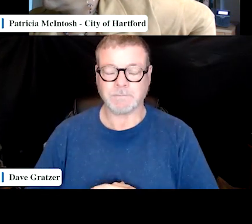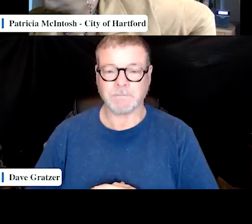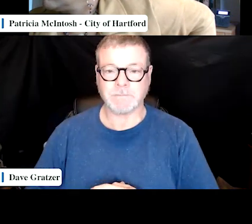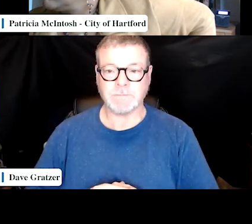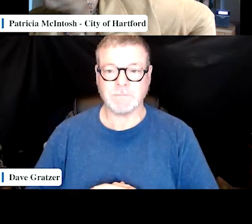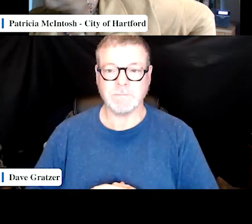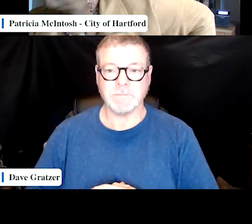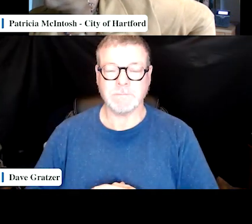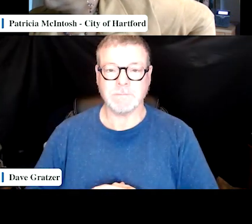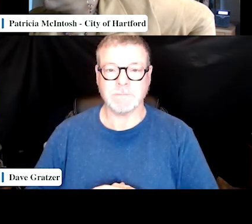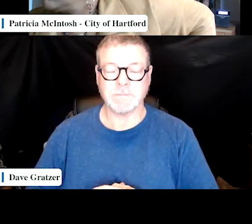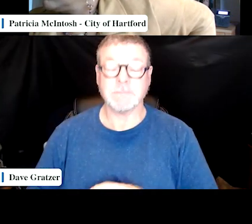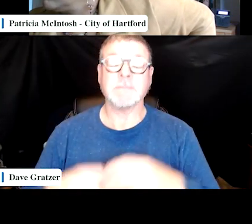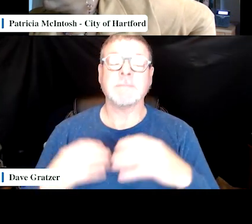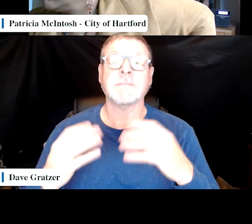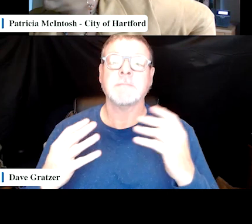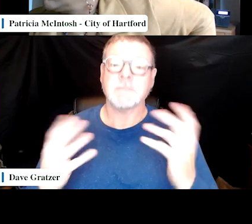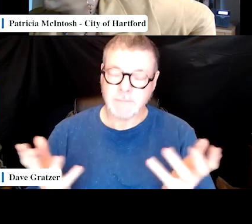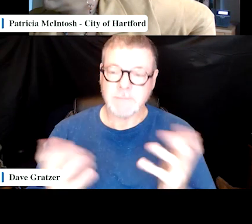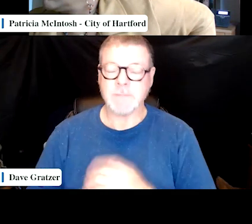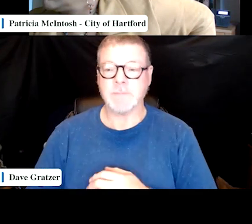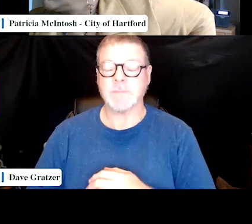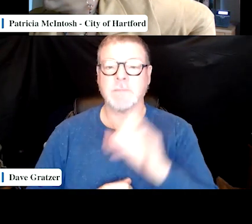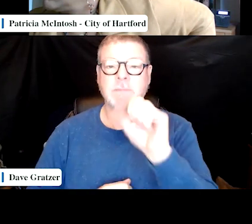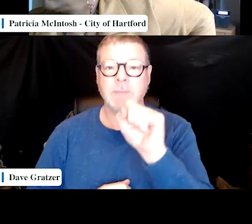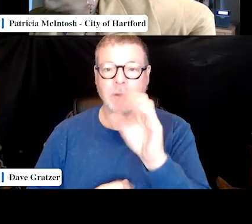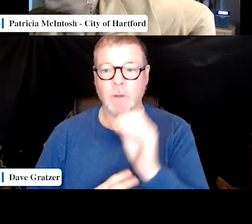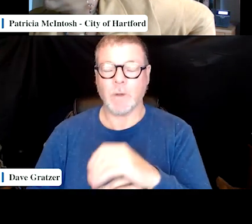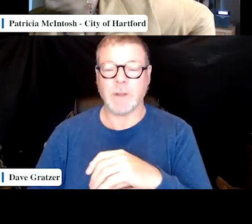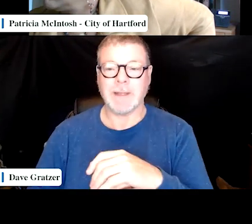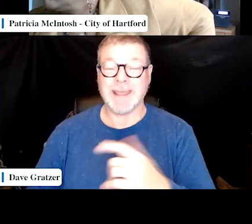[Jordan] So, I don't officially